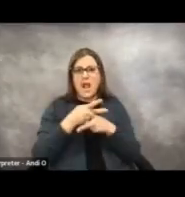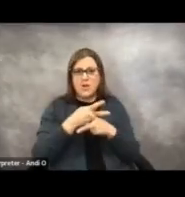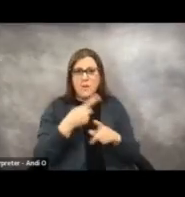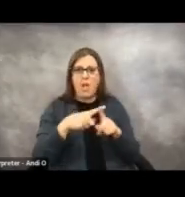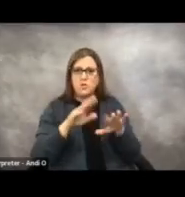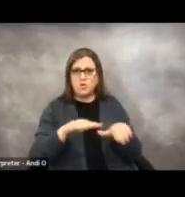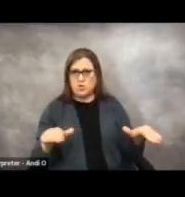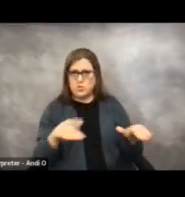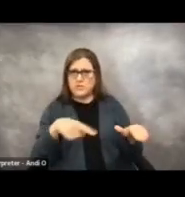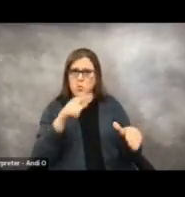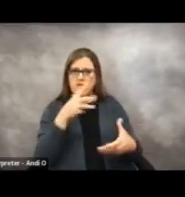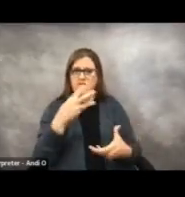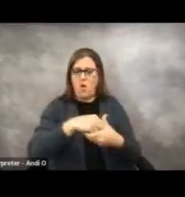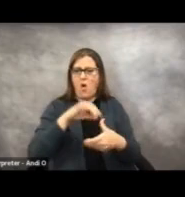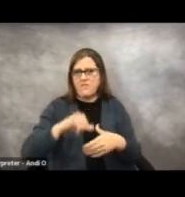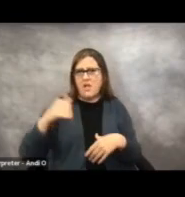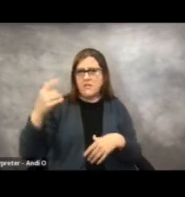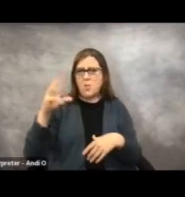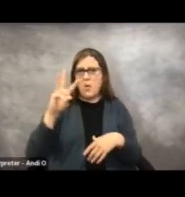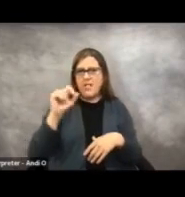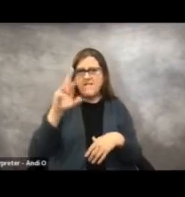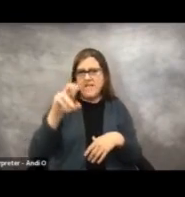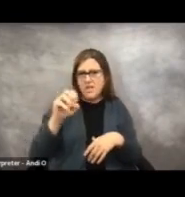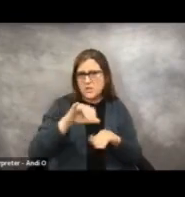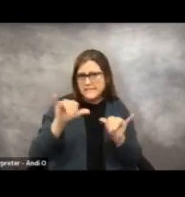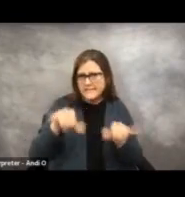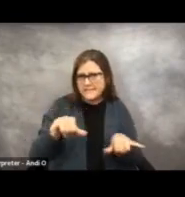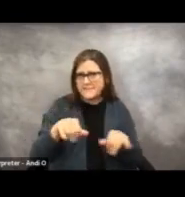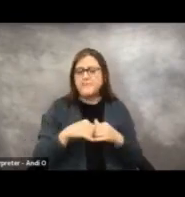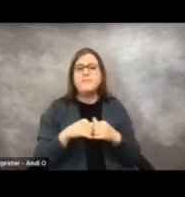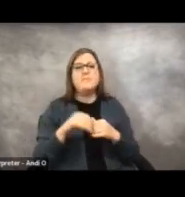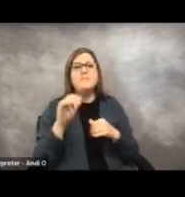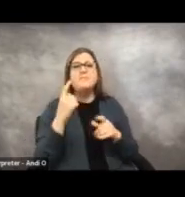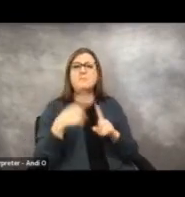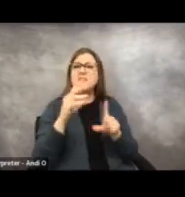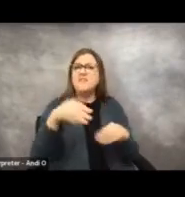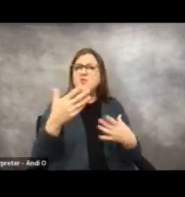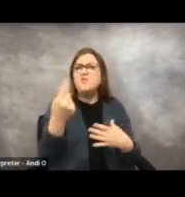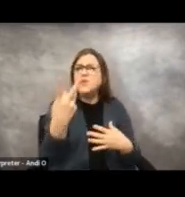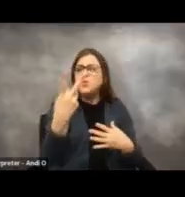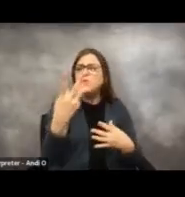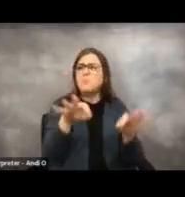welfare system. And we'll leave you with some key takeaways including steps you can take to